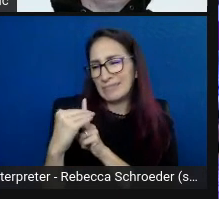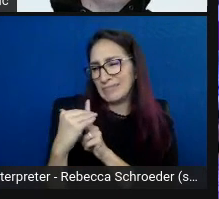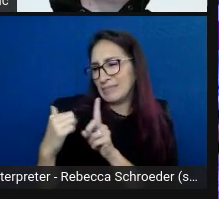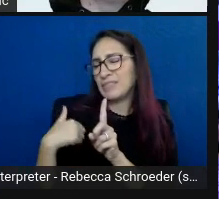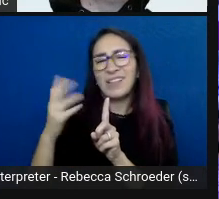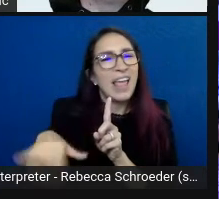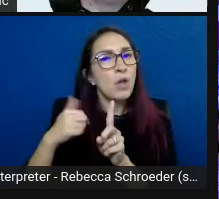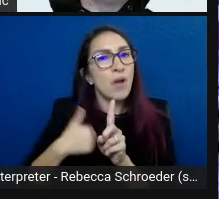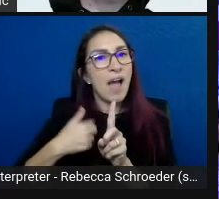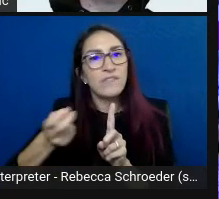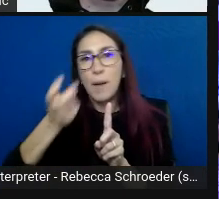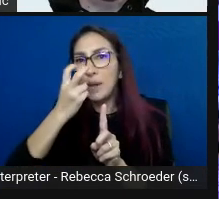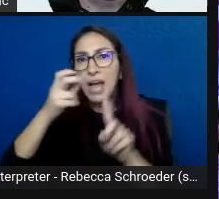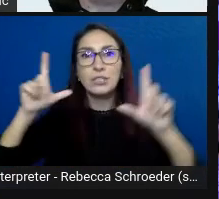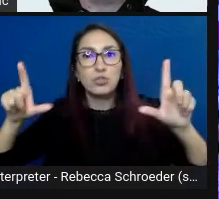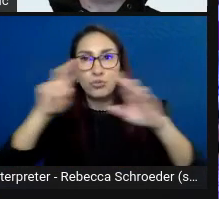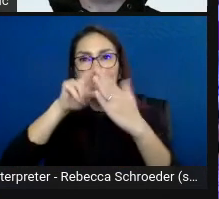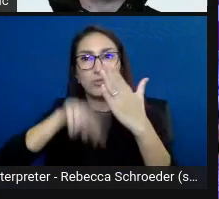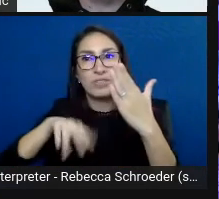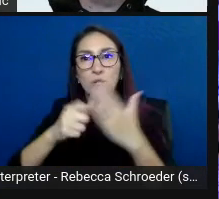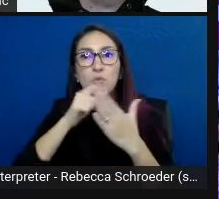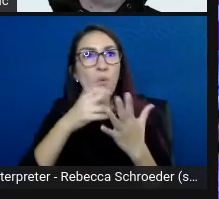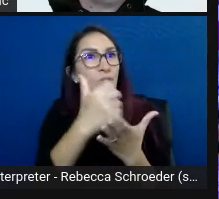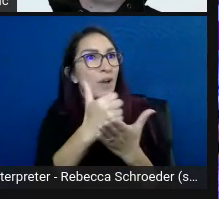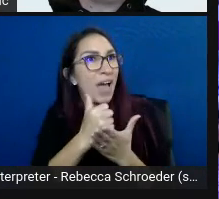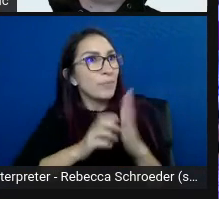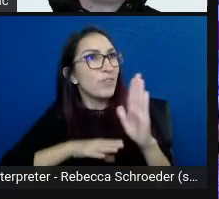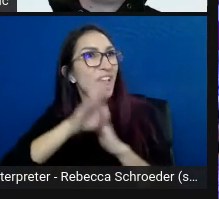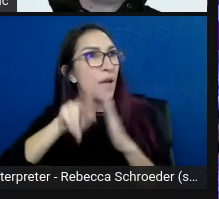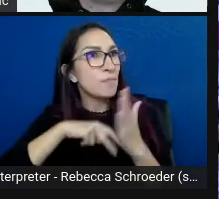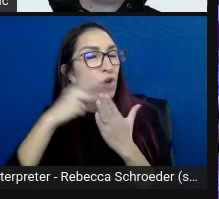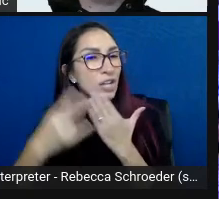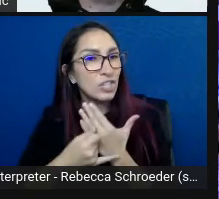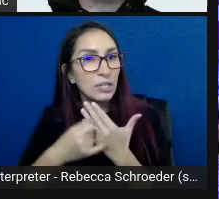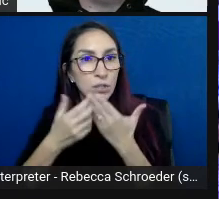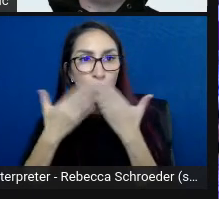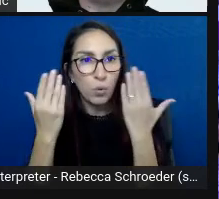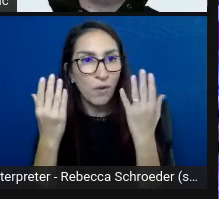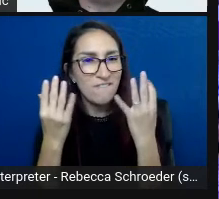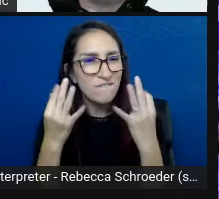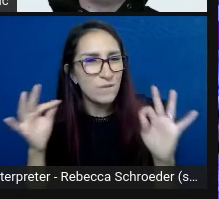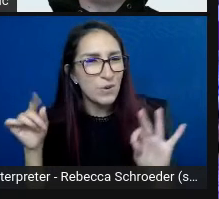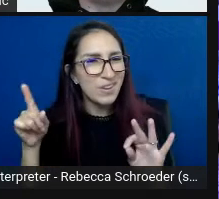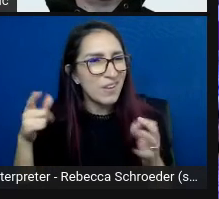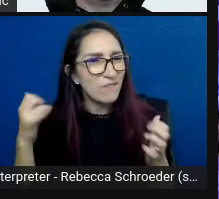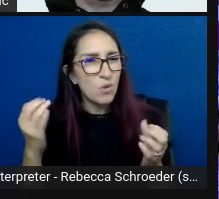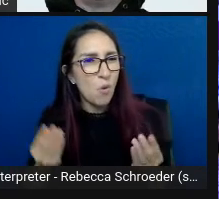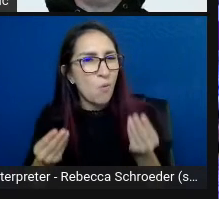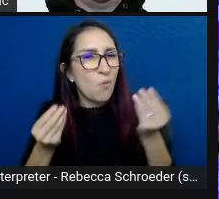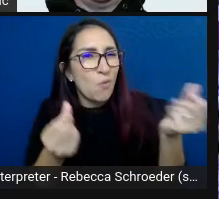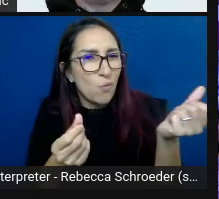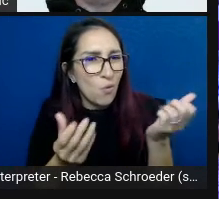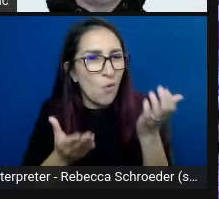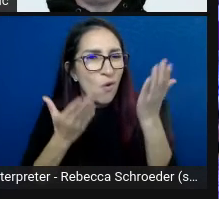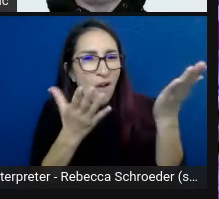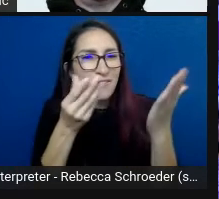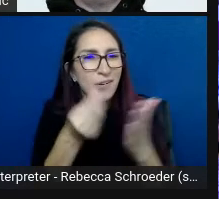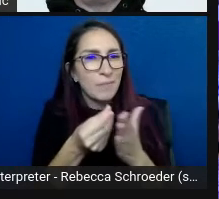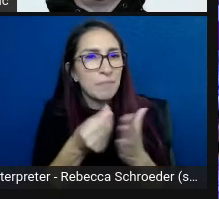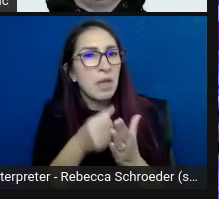There was no money in it. There was nothing other than I'm going to use your time to tell me